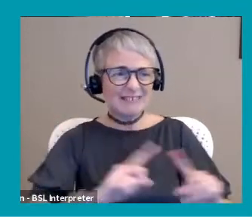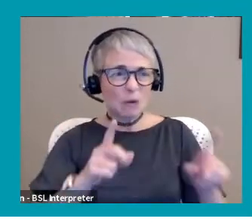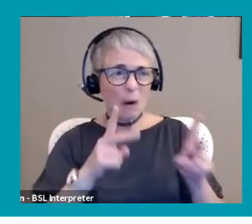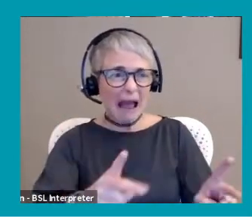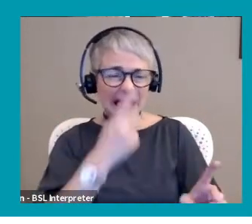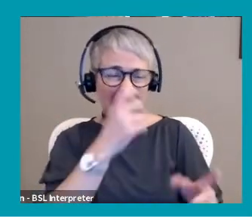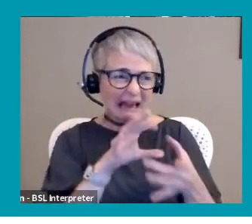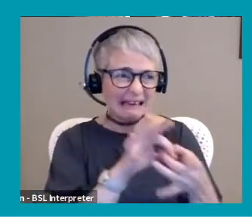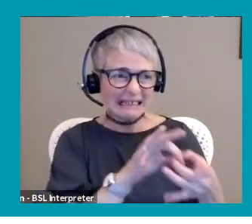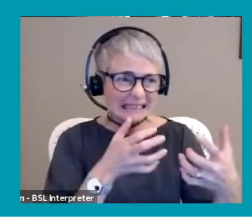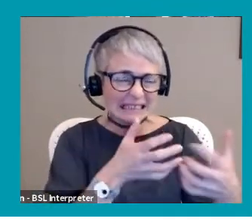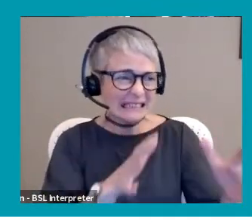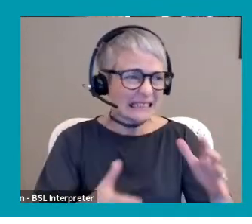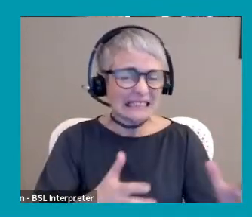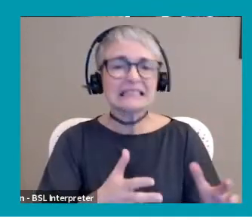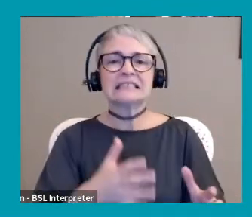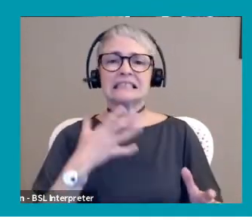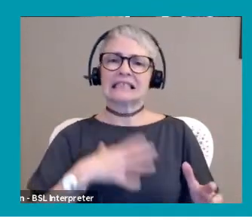do our best to accommodate you all.